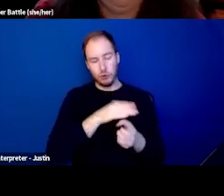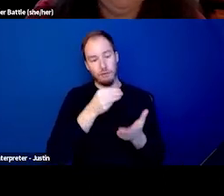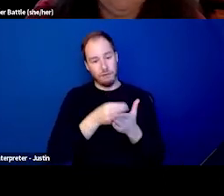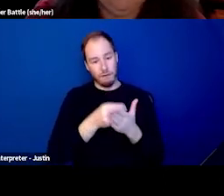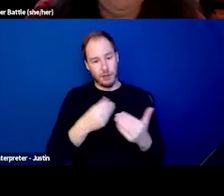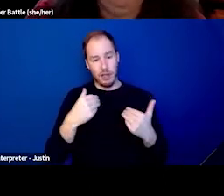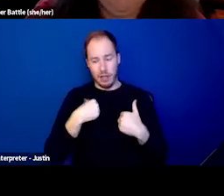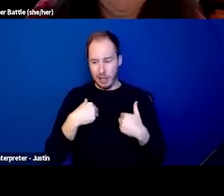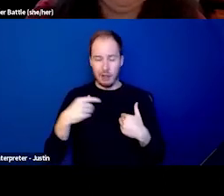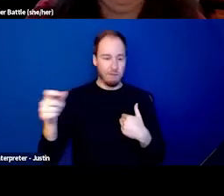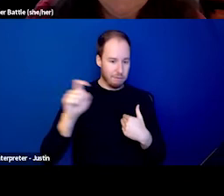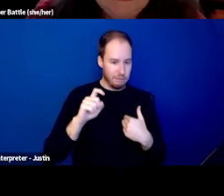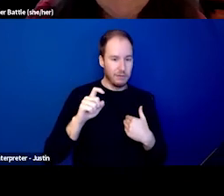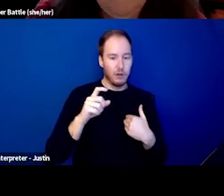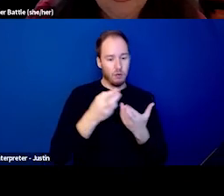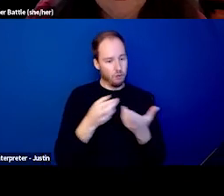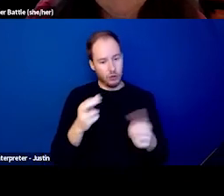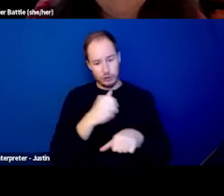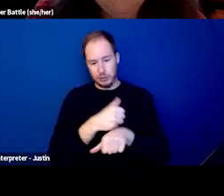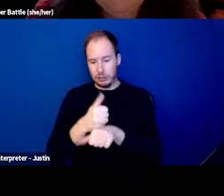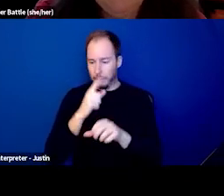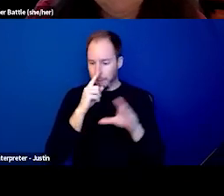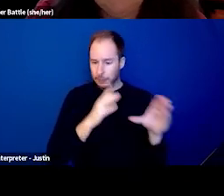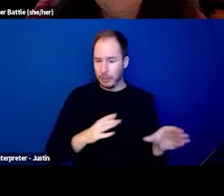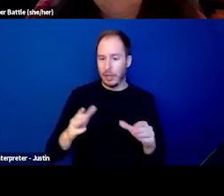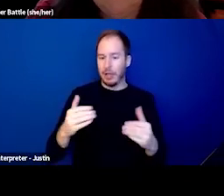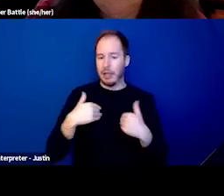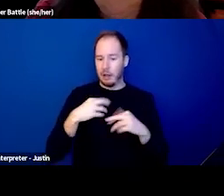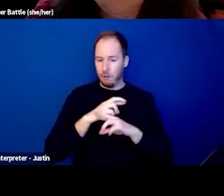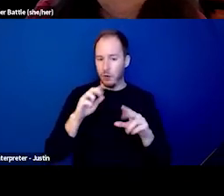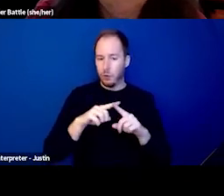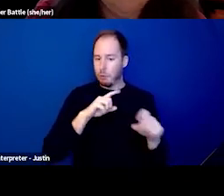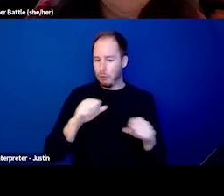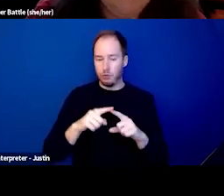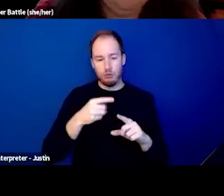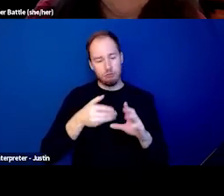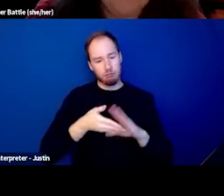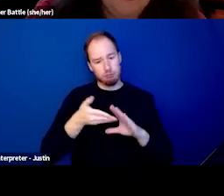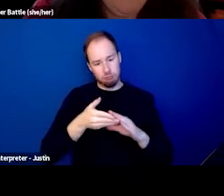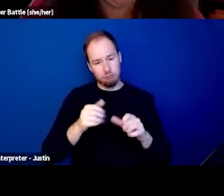the resources are in place, the planning is in place to successfully launch this in our state.